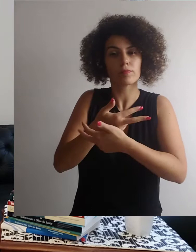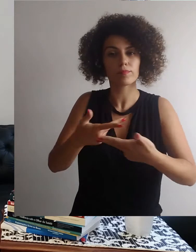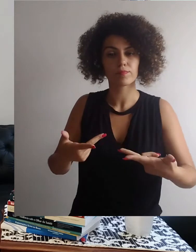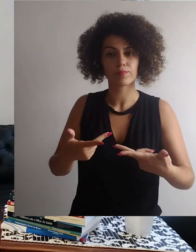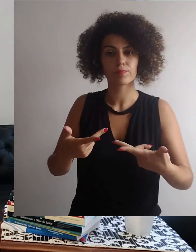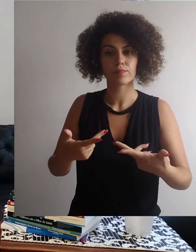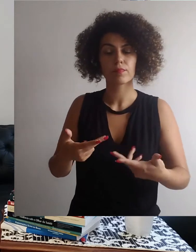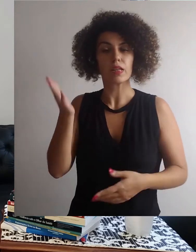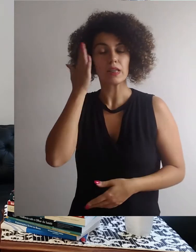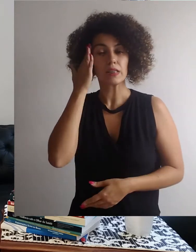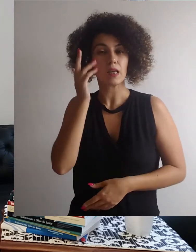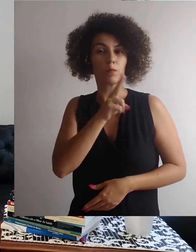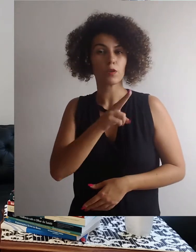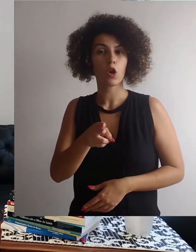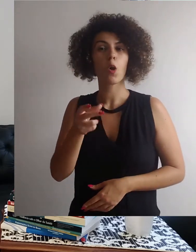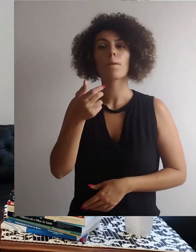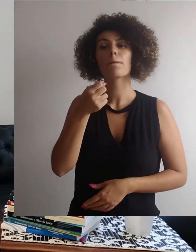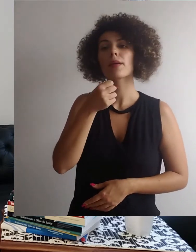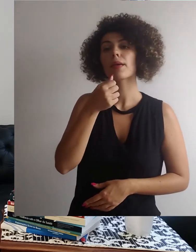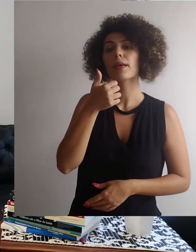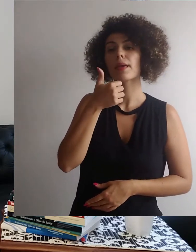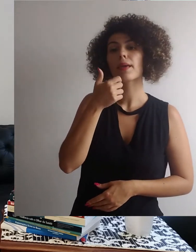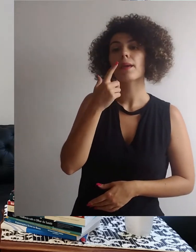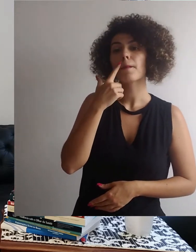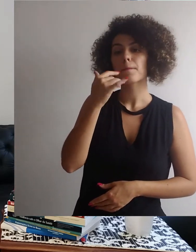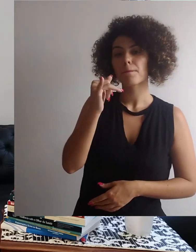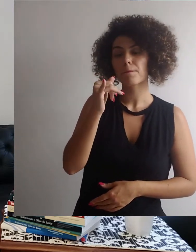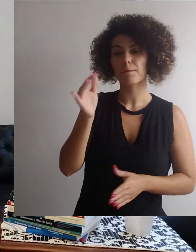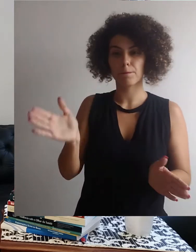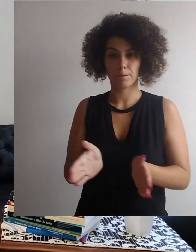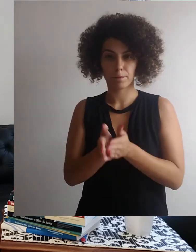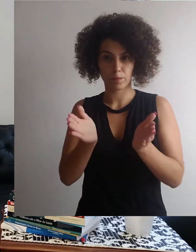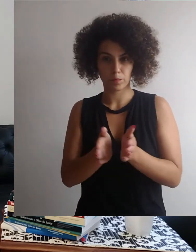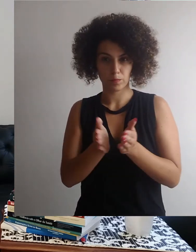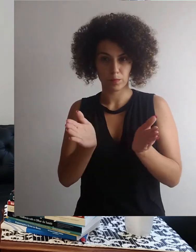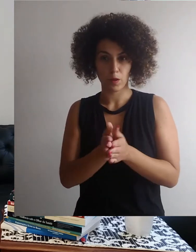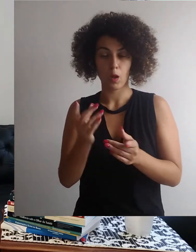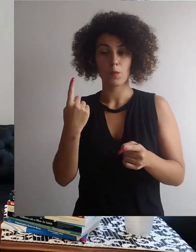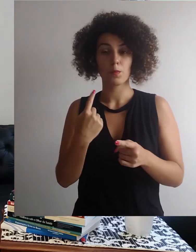Vagas is called the father of the poor? To maintain the government's popularity and prevent it from